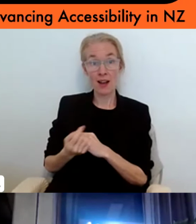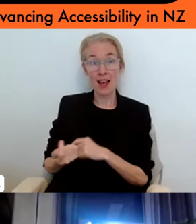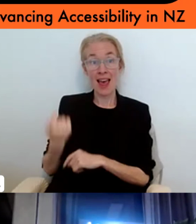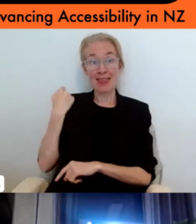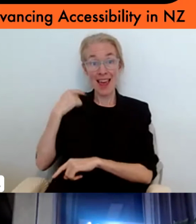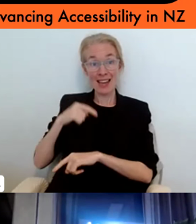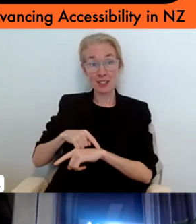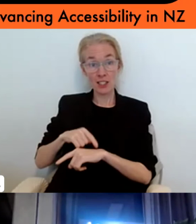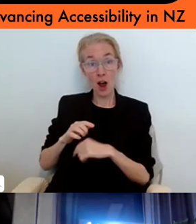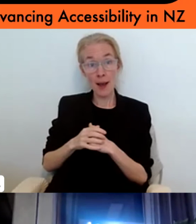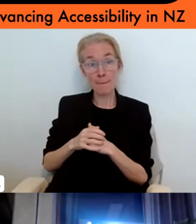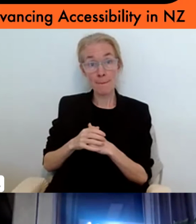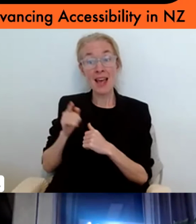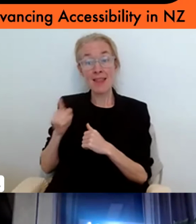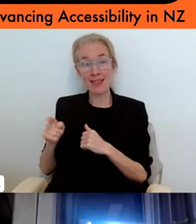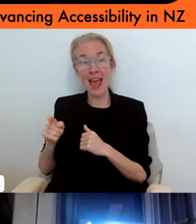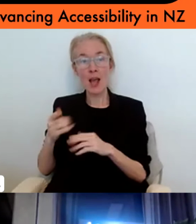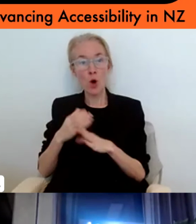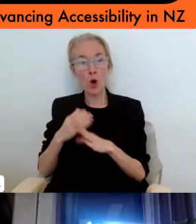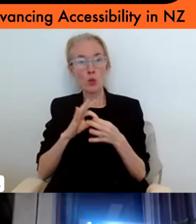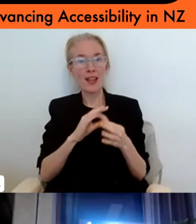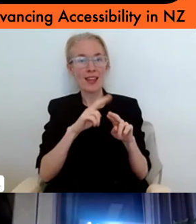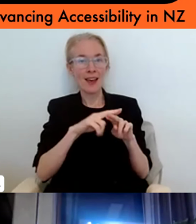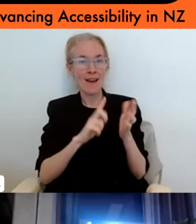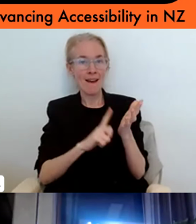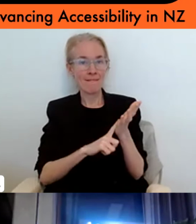to Fletcher Living to actually take the One Central development,